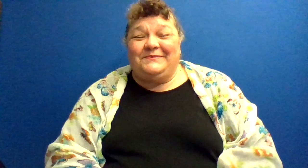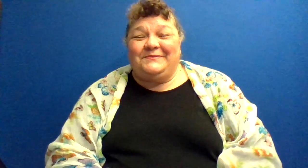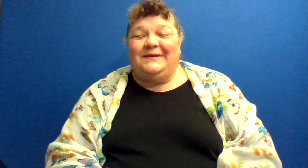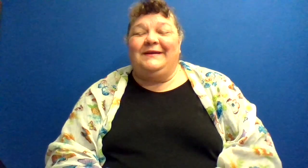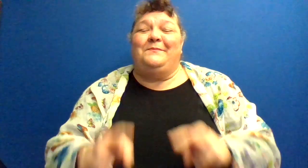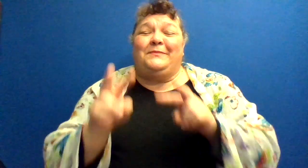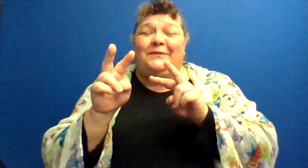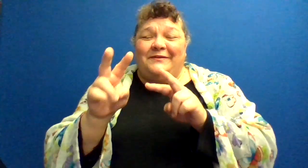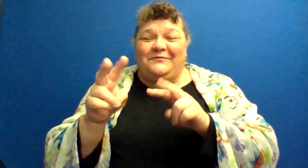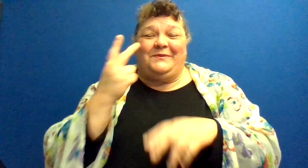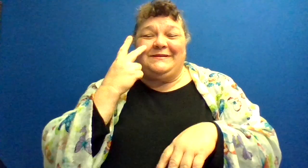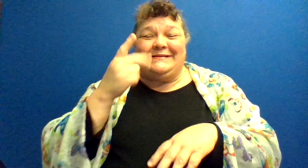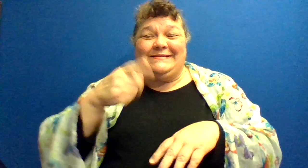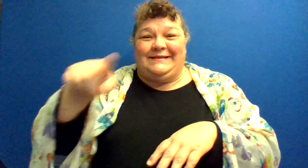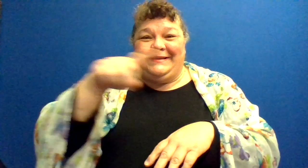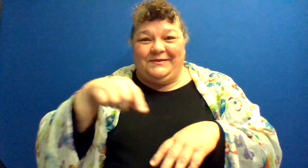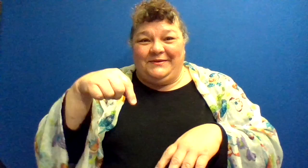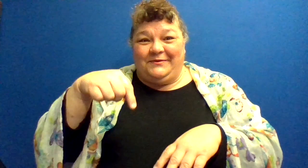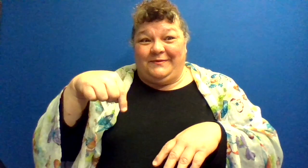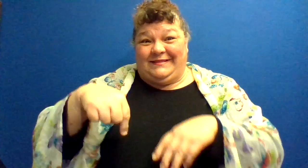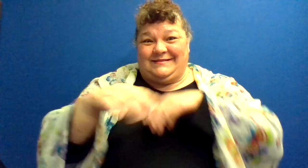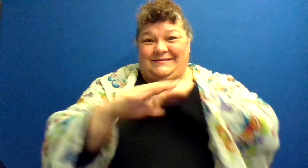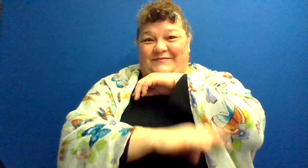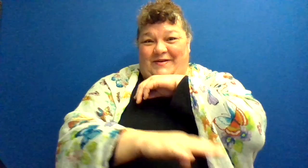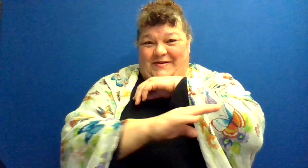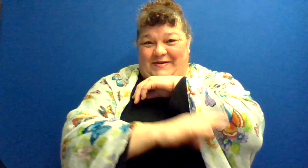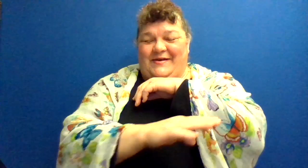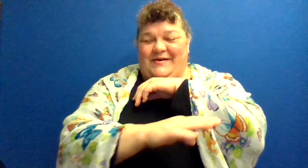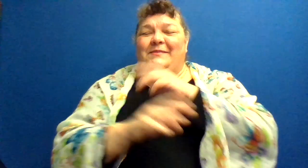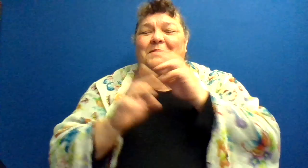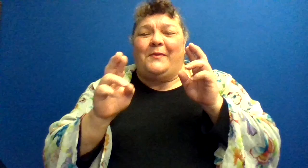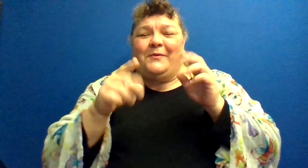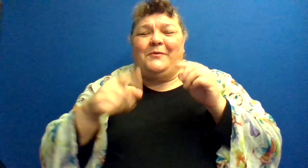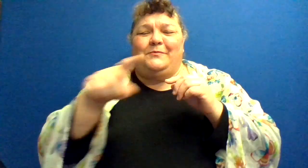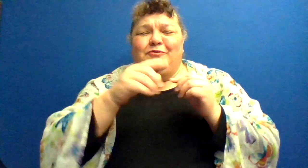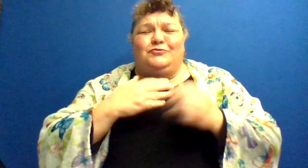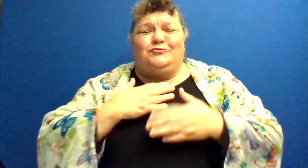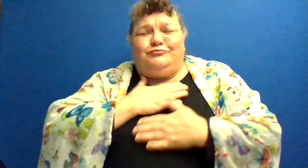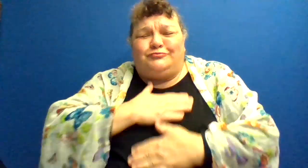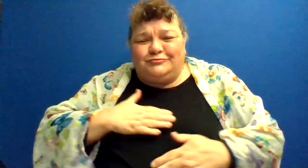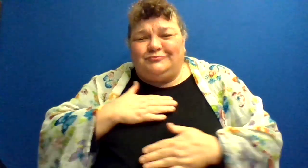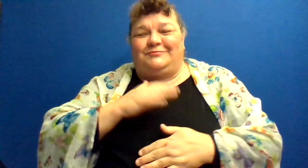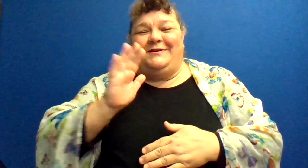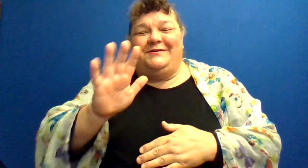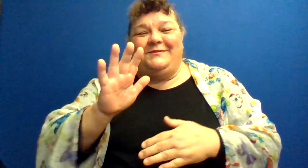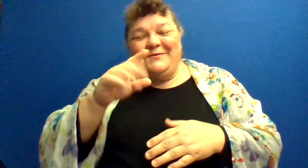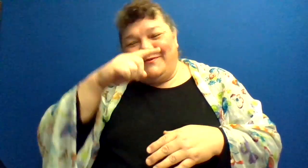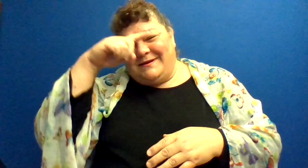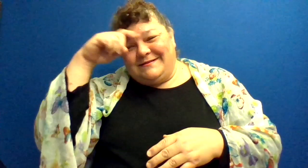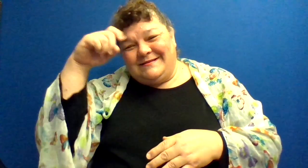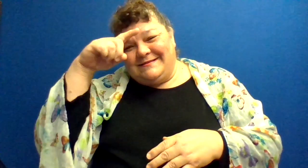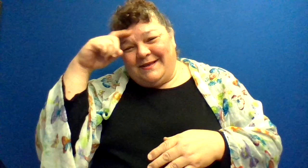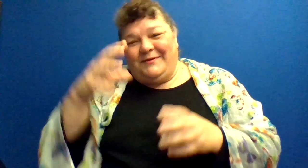I look forward to seeing all of you in the Fall. I hope you enjoy your Summer.